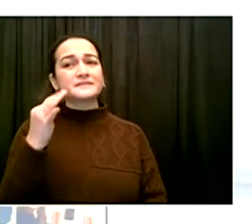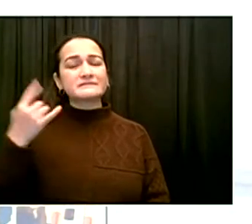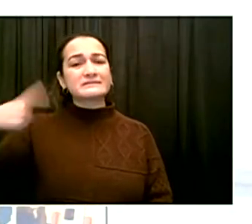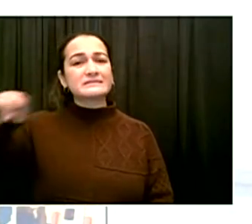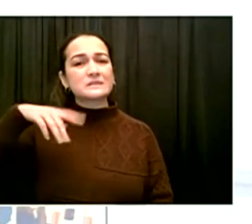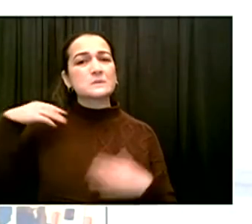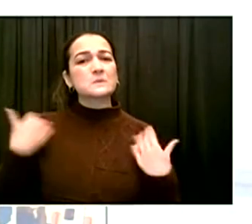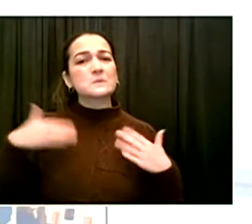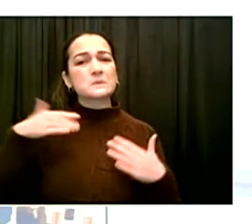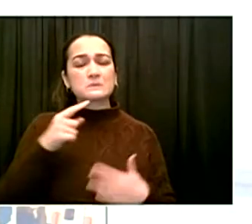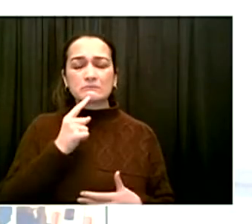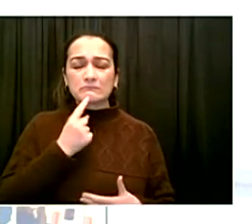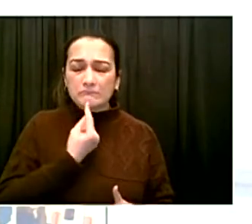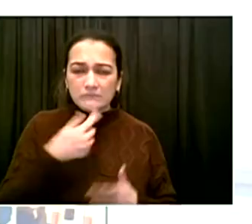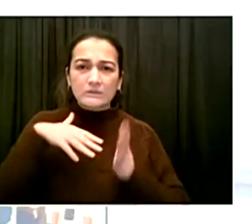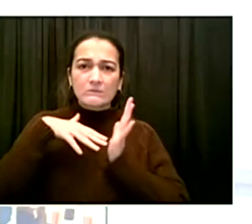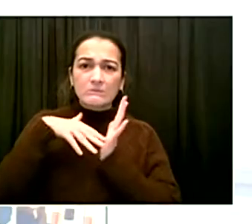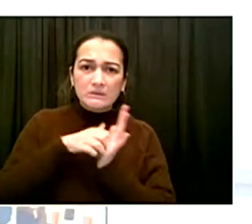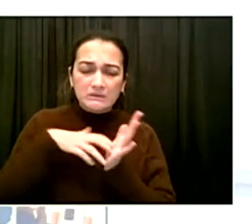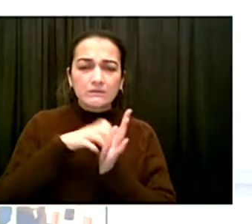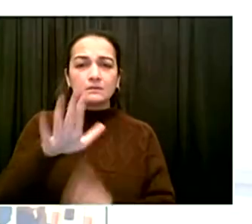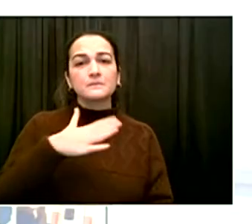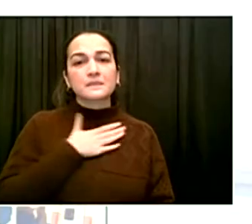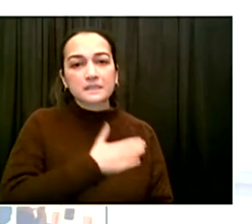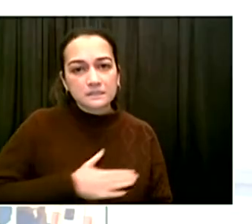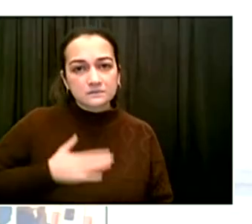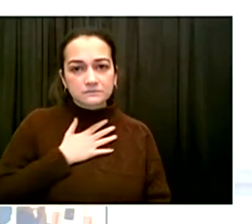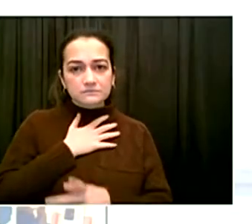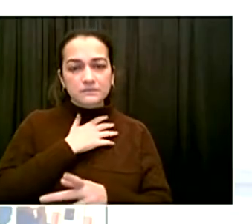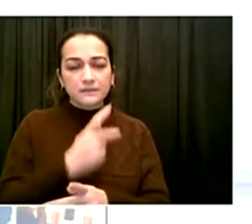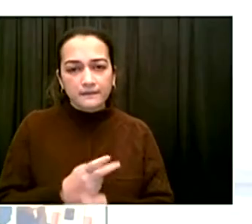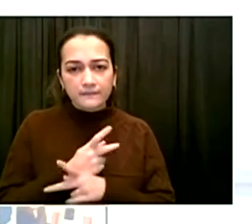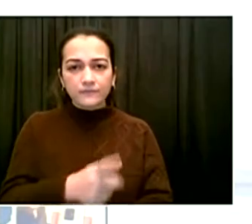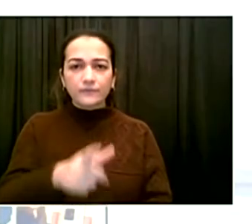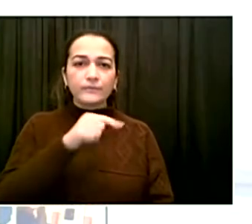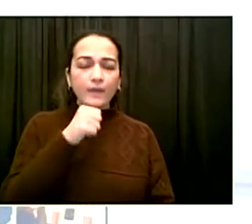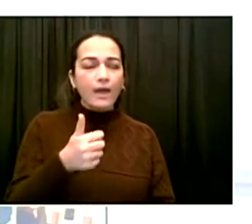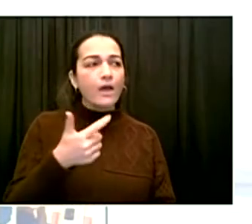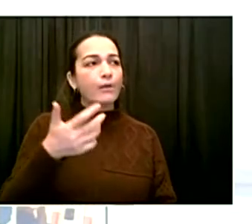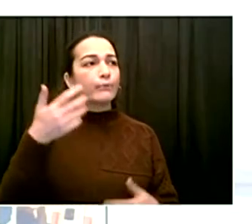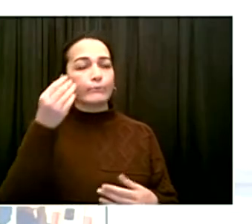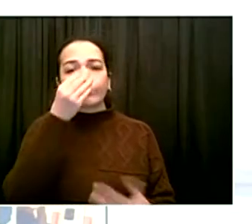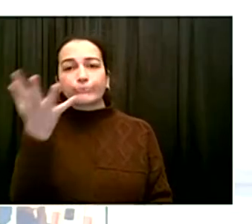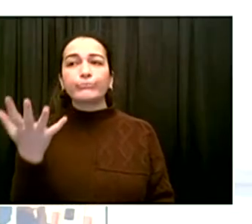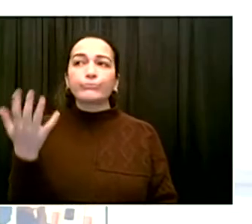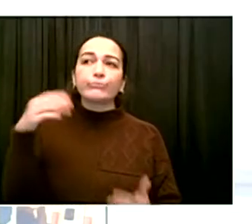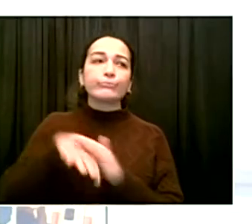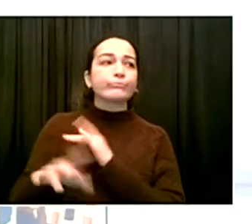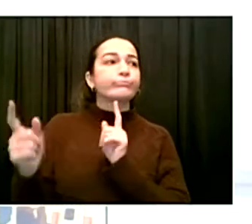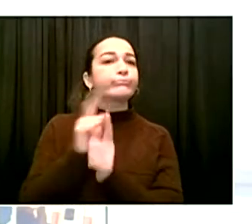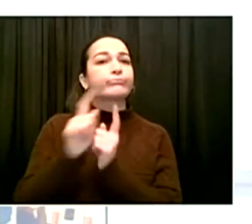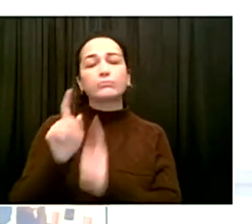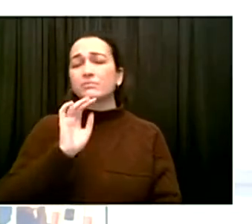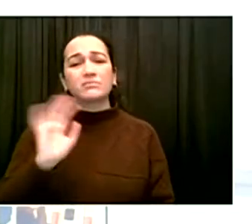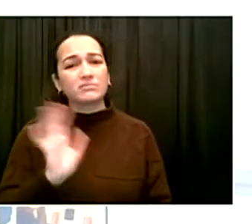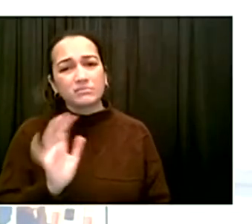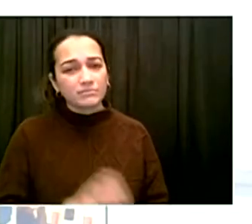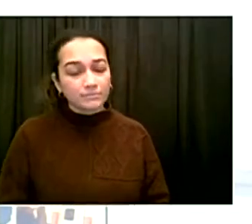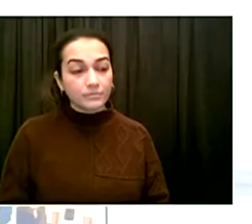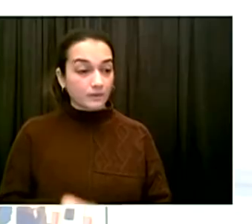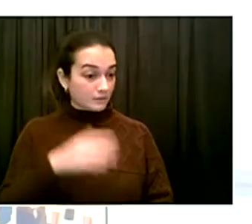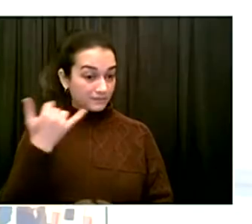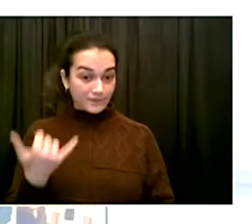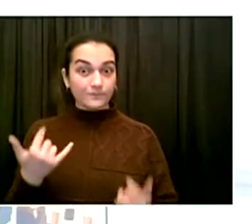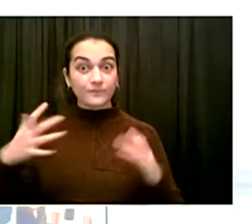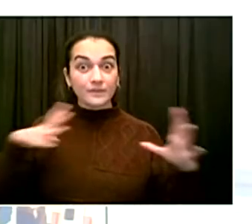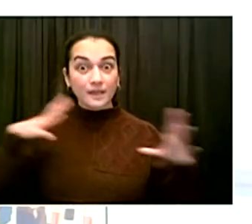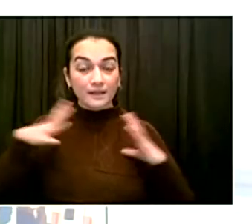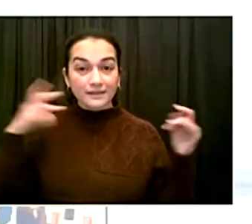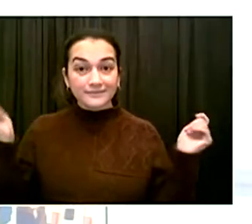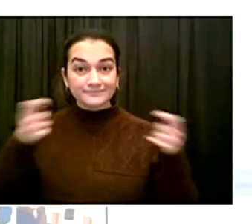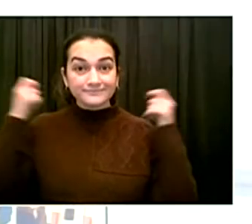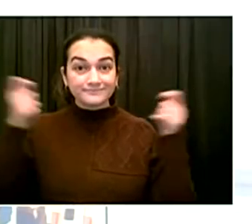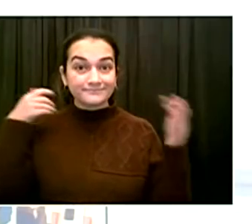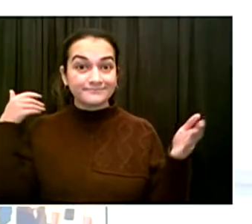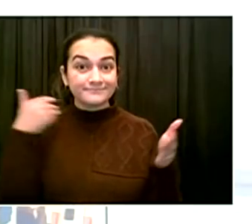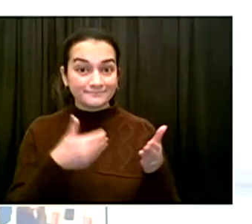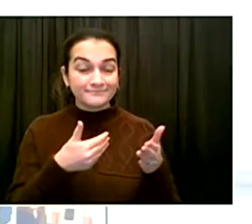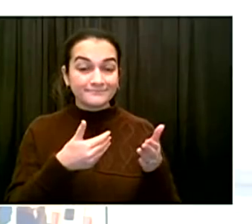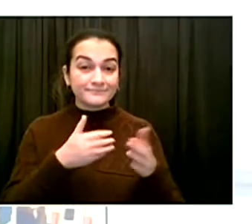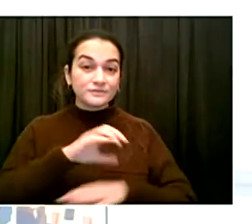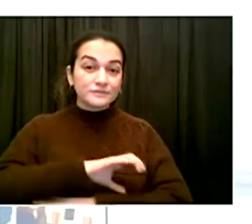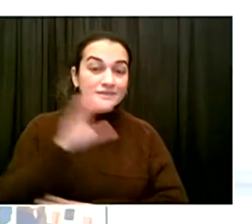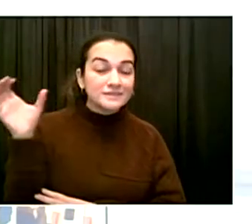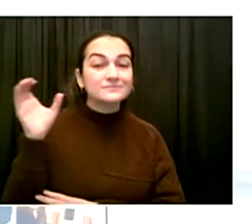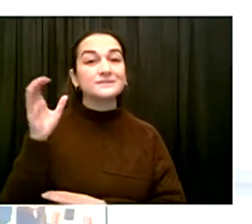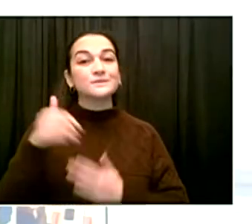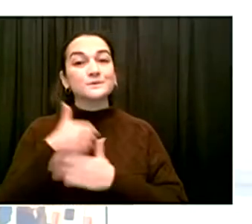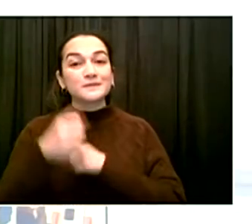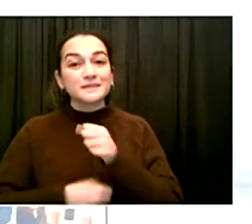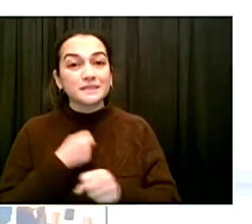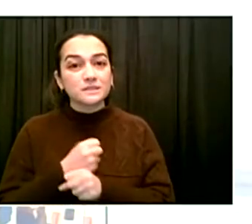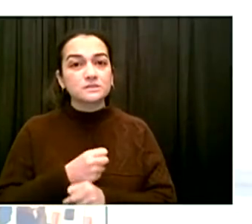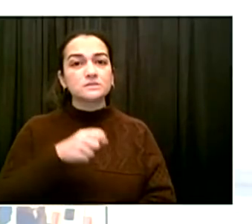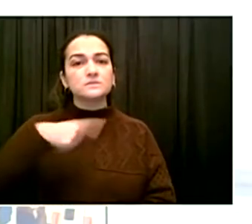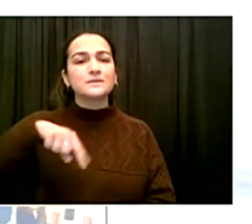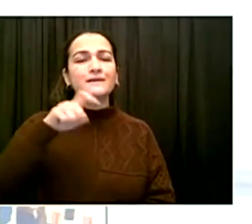MY PRACTICAL ADVICE IS TO PLAN